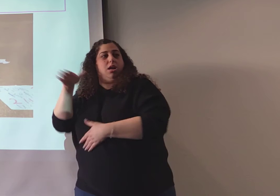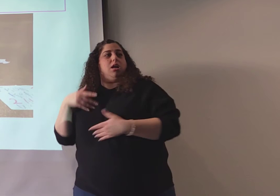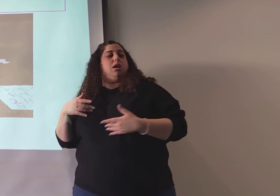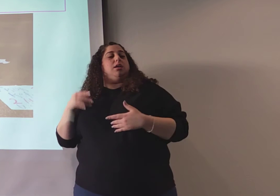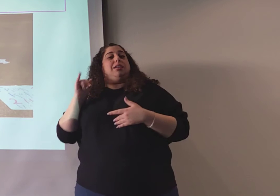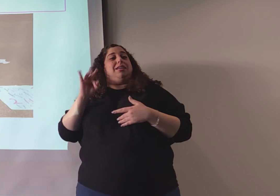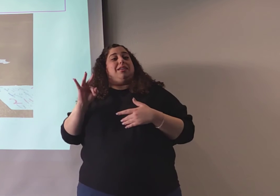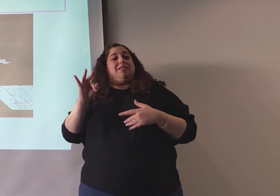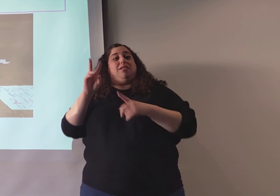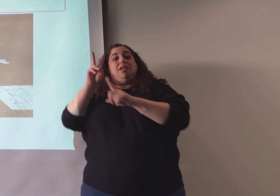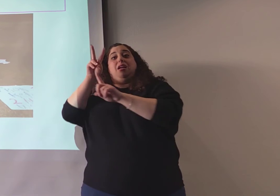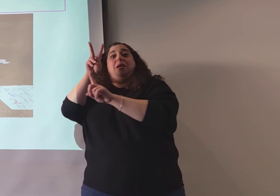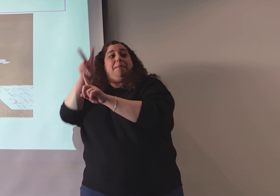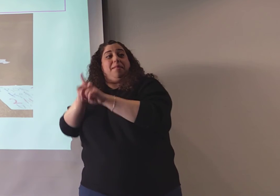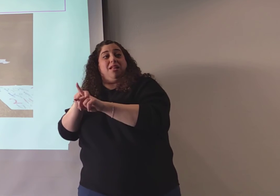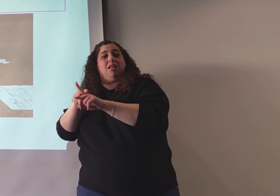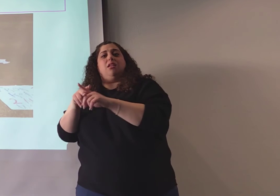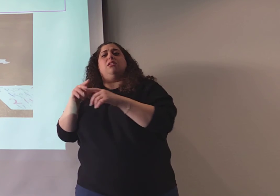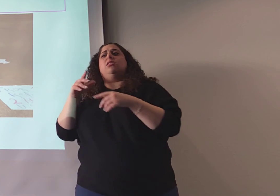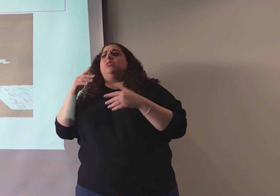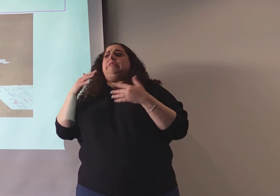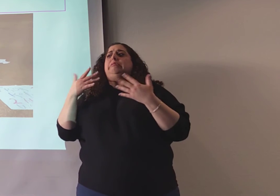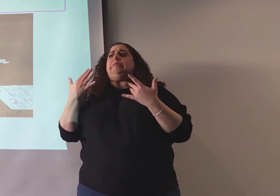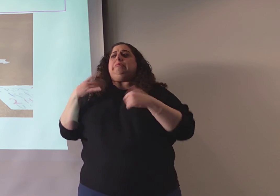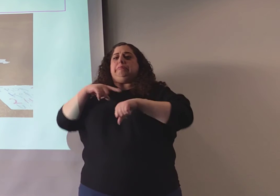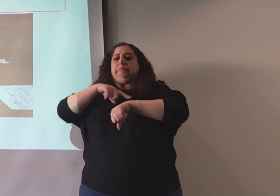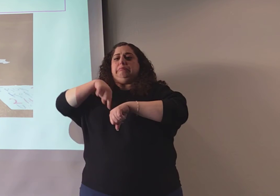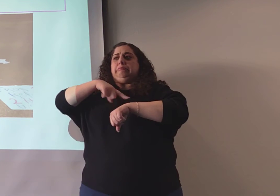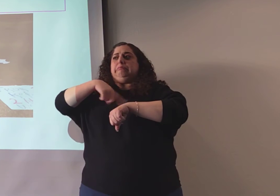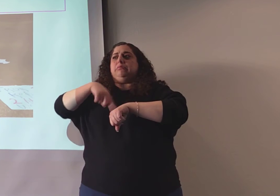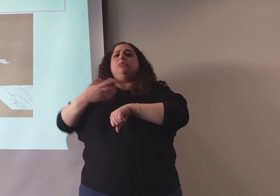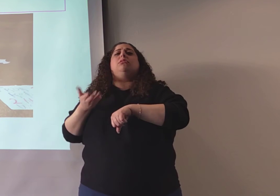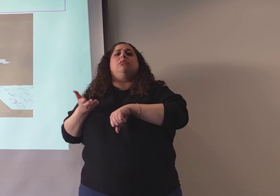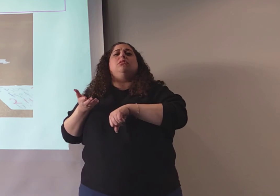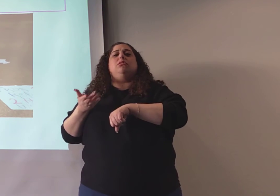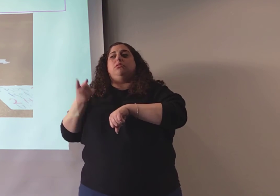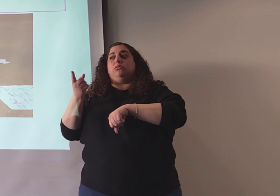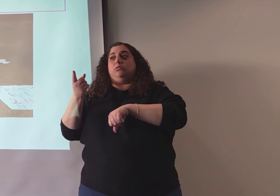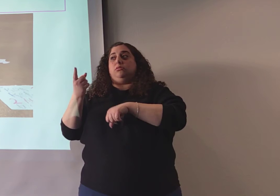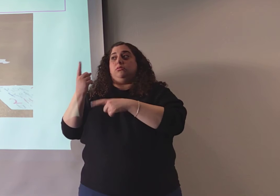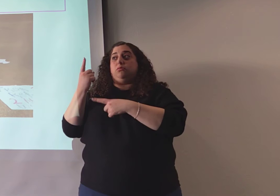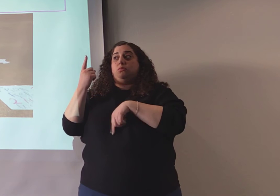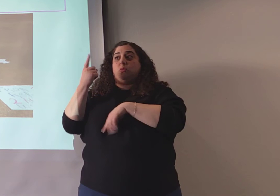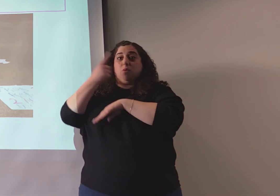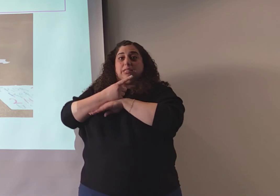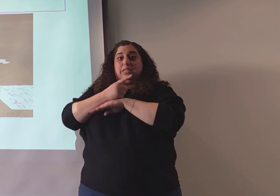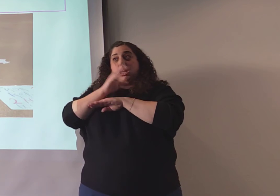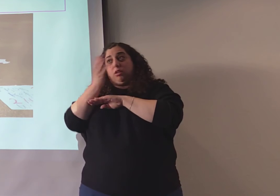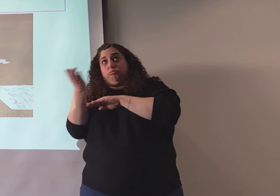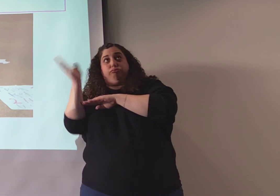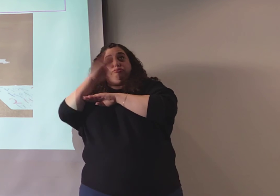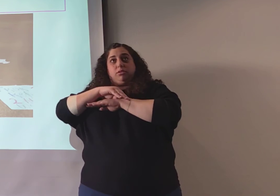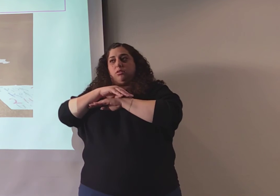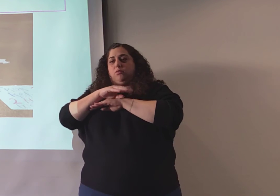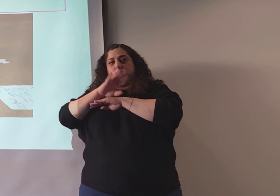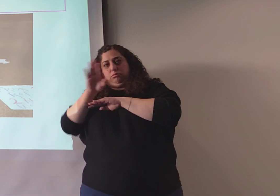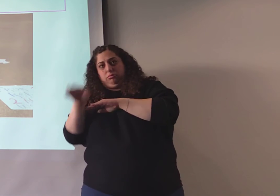But if you're applying for new rent, like let's say the situation is that you expect